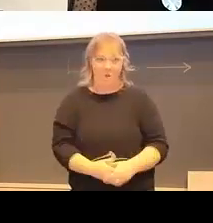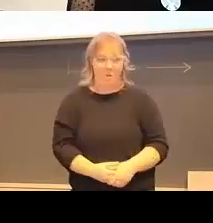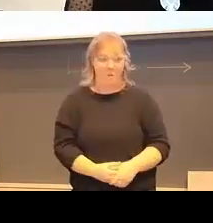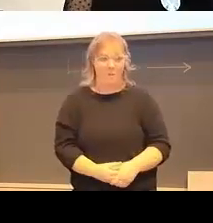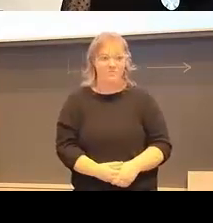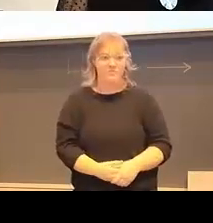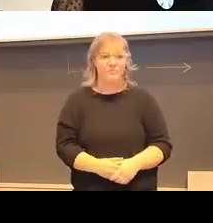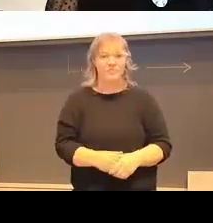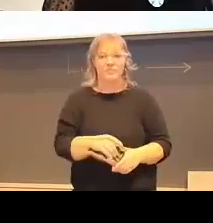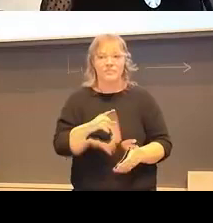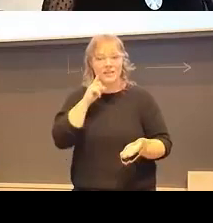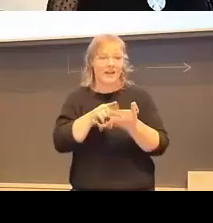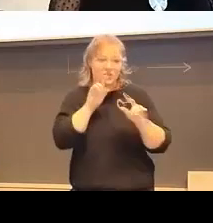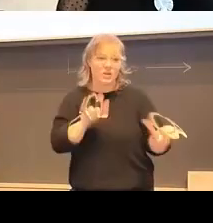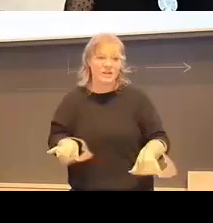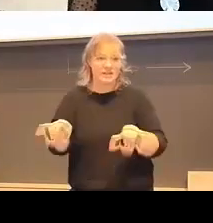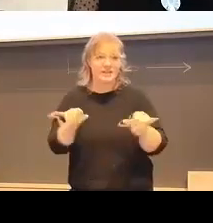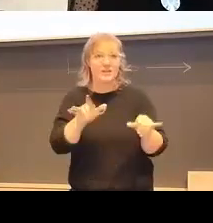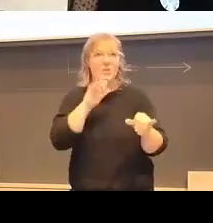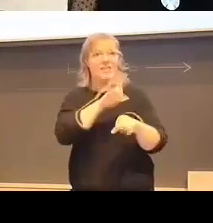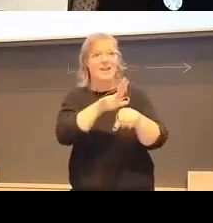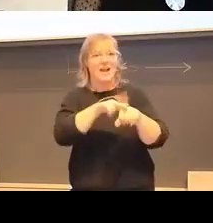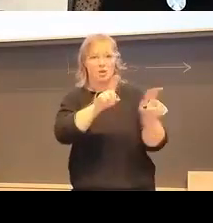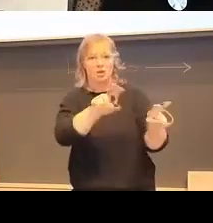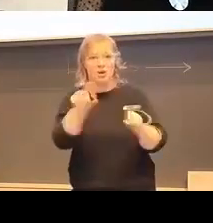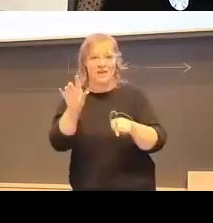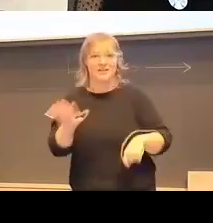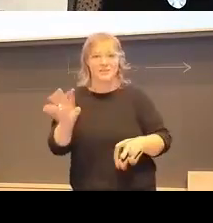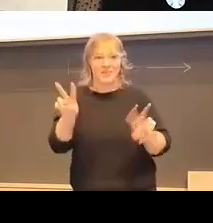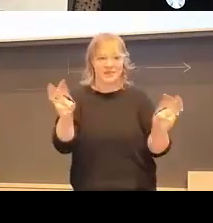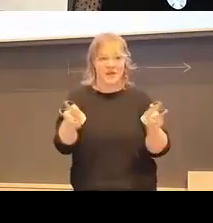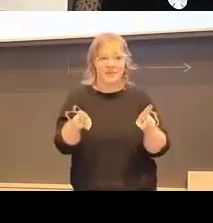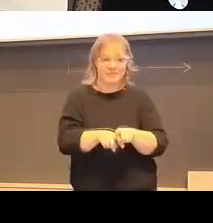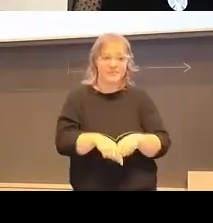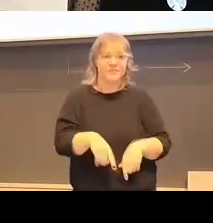are consistent with some of the national surveys on this topic in a 2021 Medscape survey of over